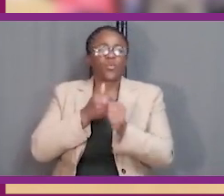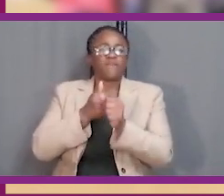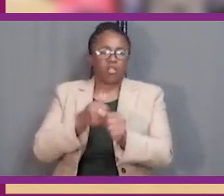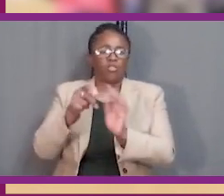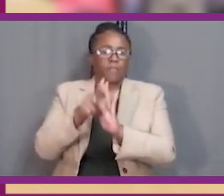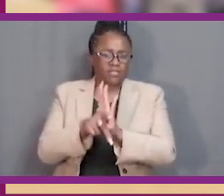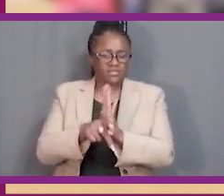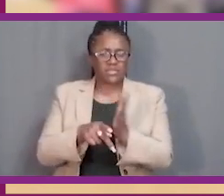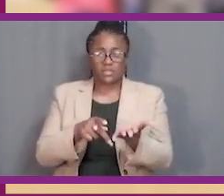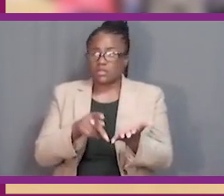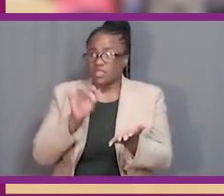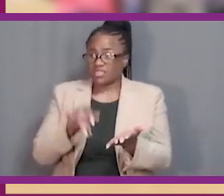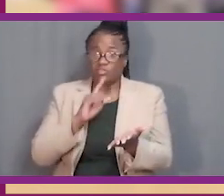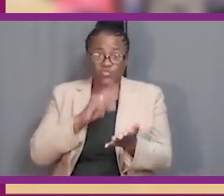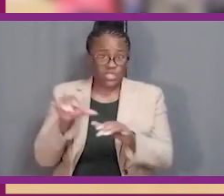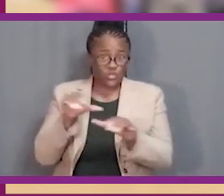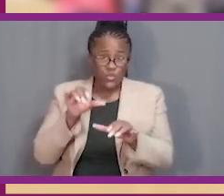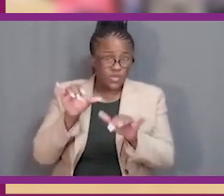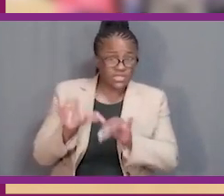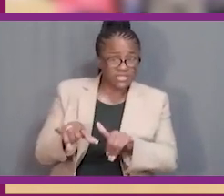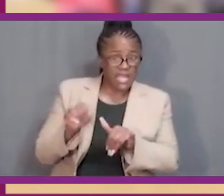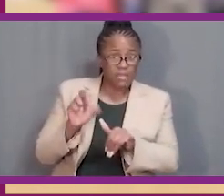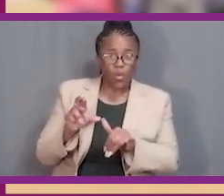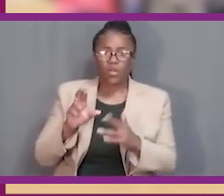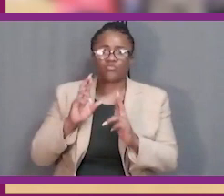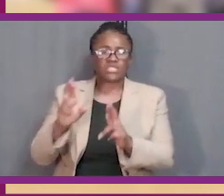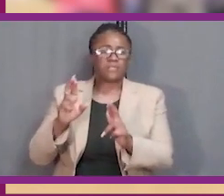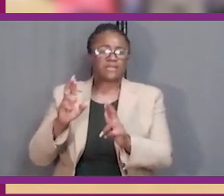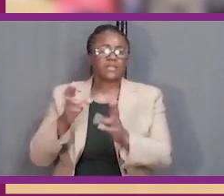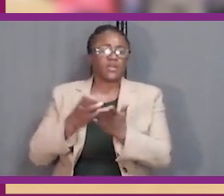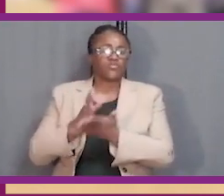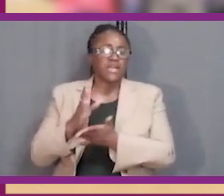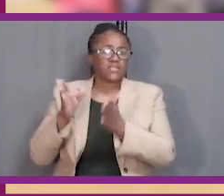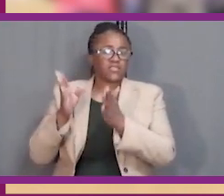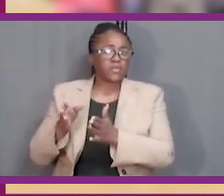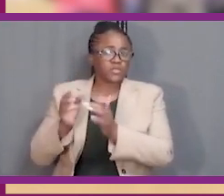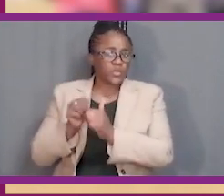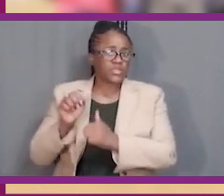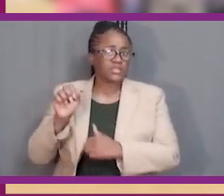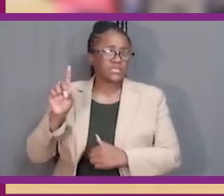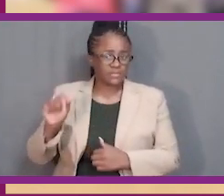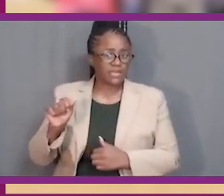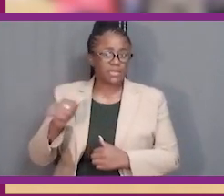disability, I have no problem if they don't ratify it, but if they have gaps that they feel that the